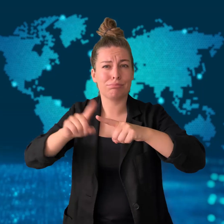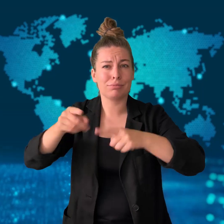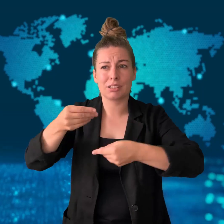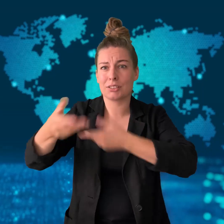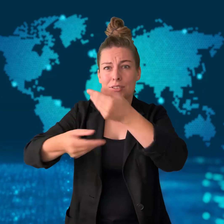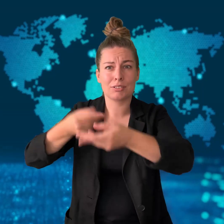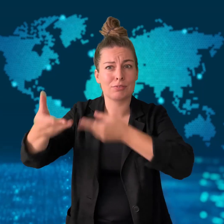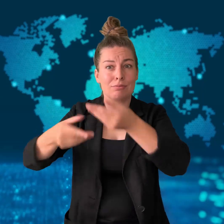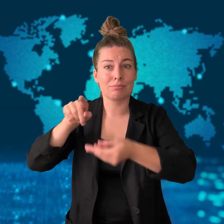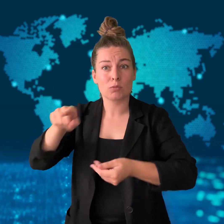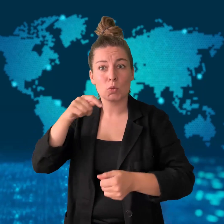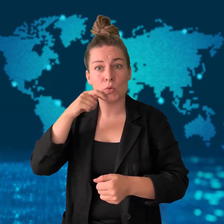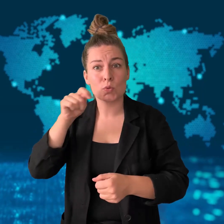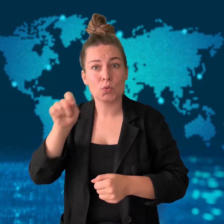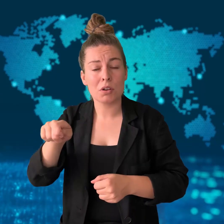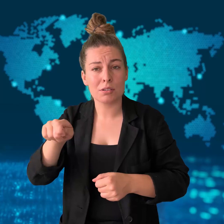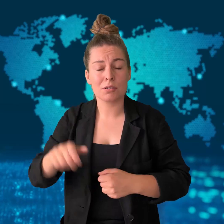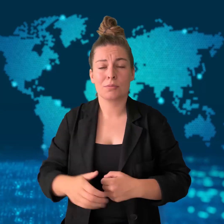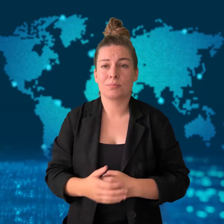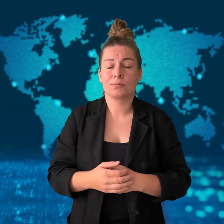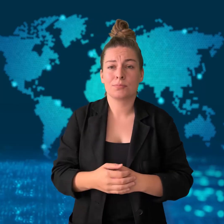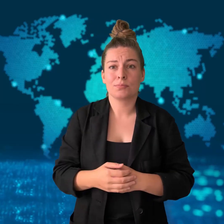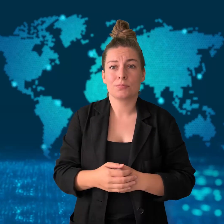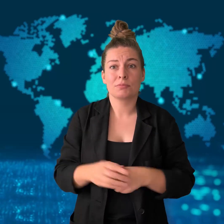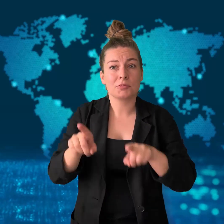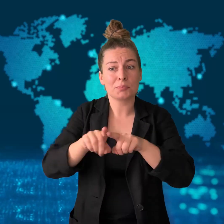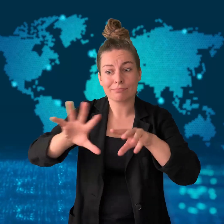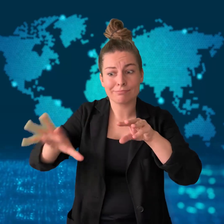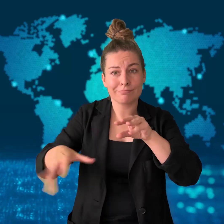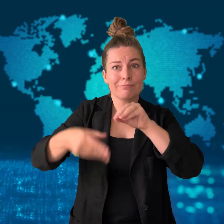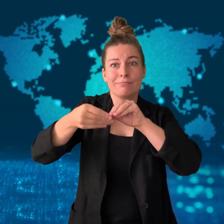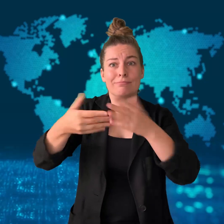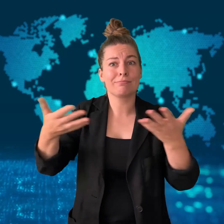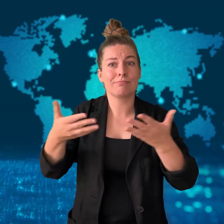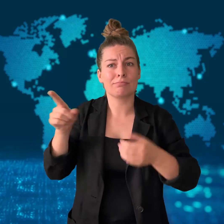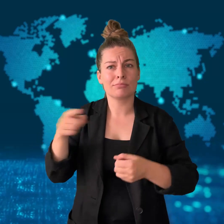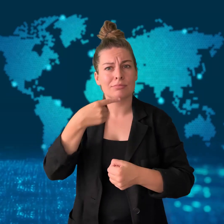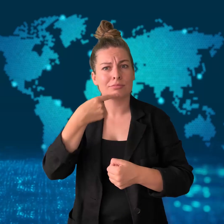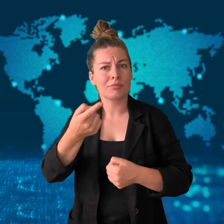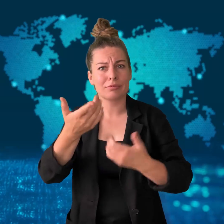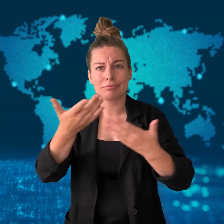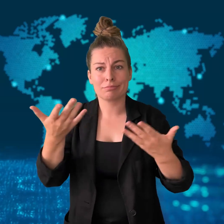funding, and other types of aid to the country.